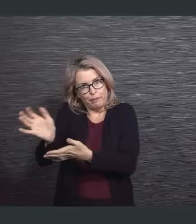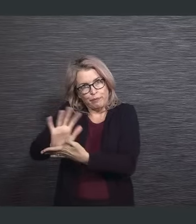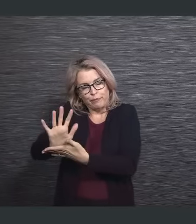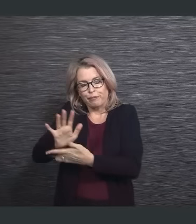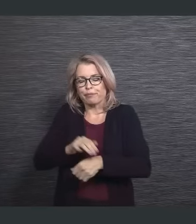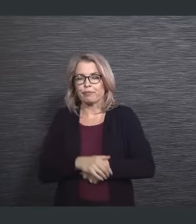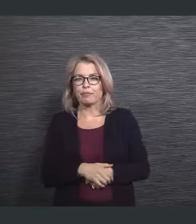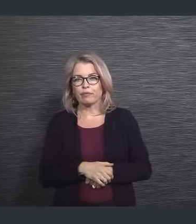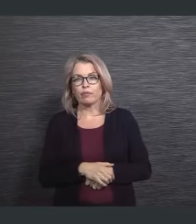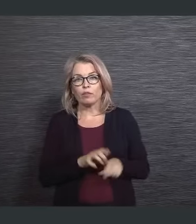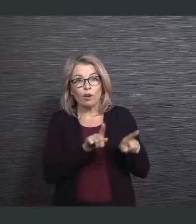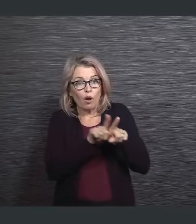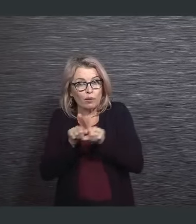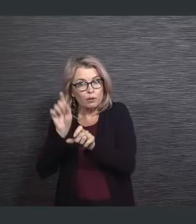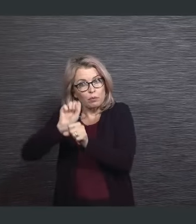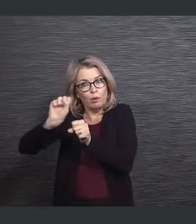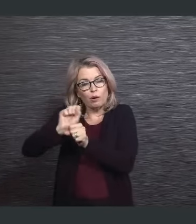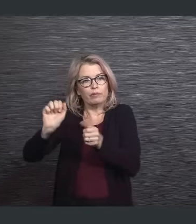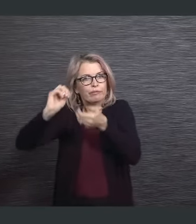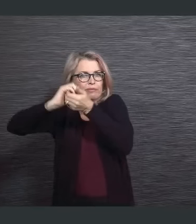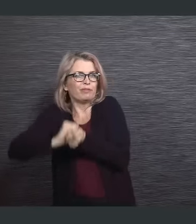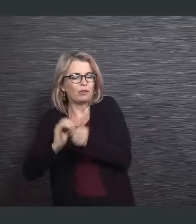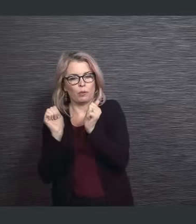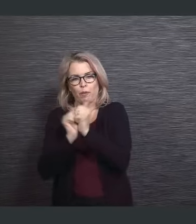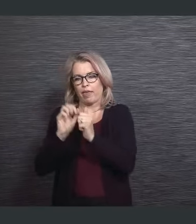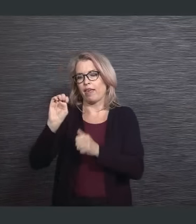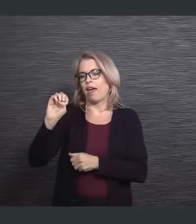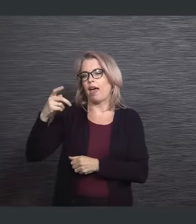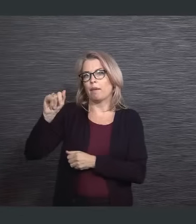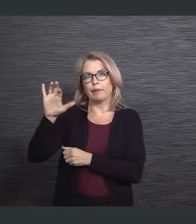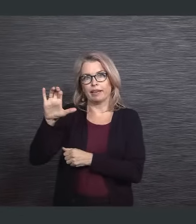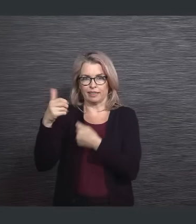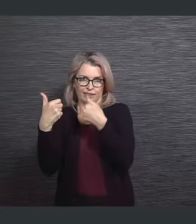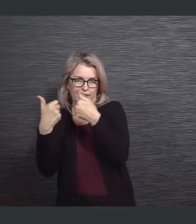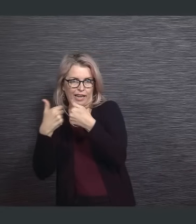We are also working with Epic Games.